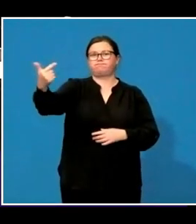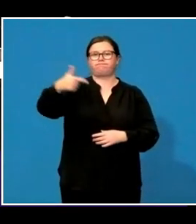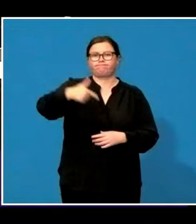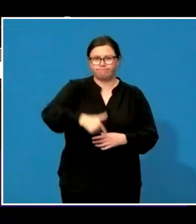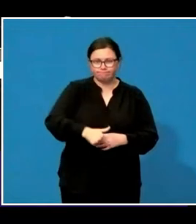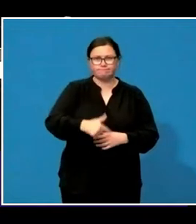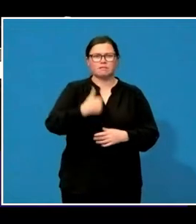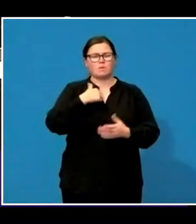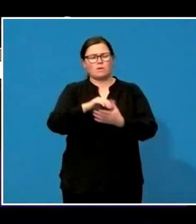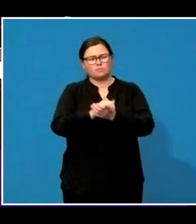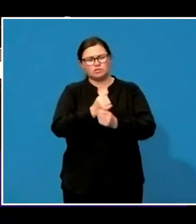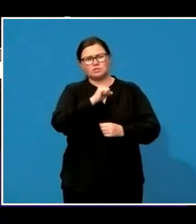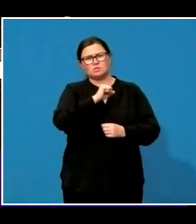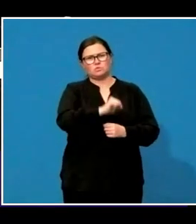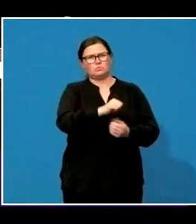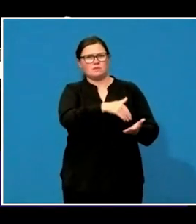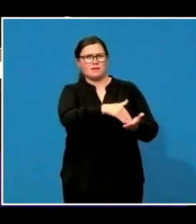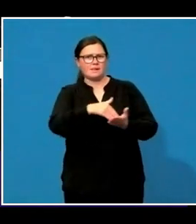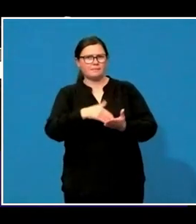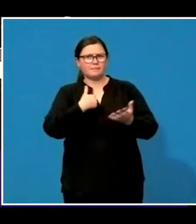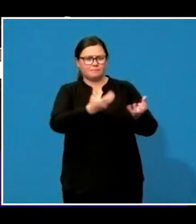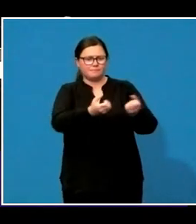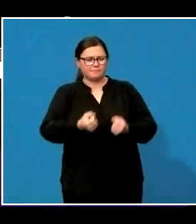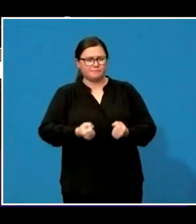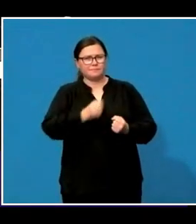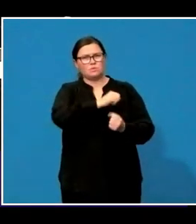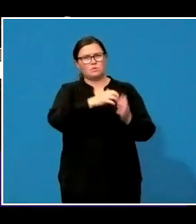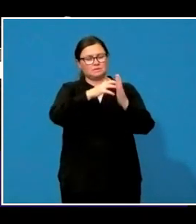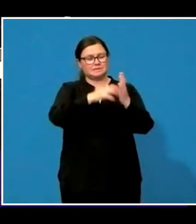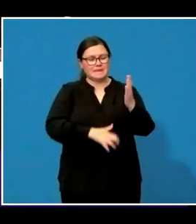We have received the statement that you have made and, of course, we have read that very